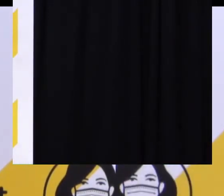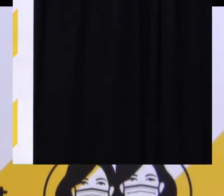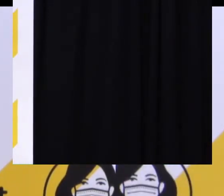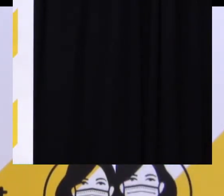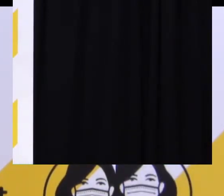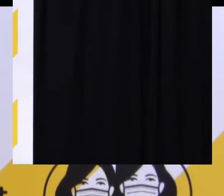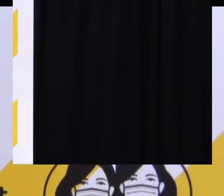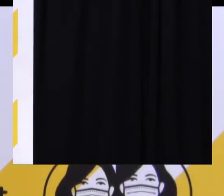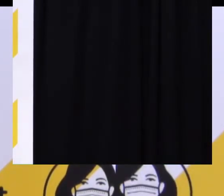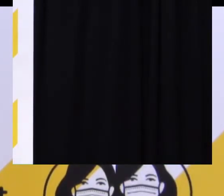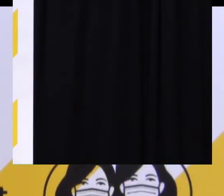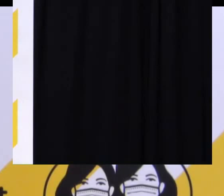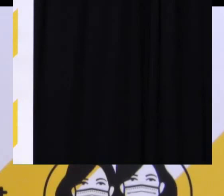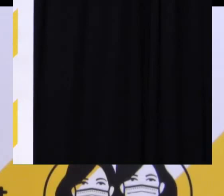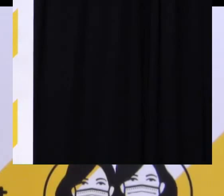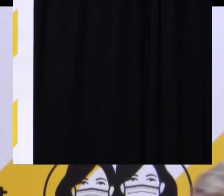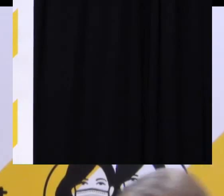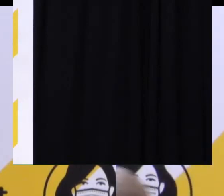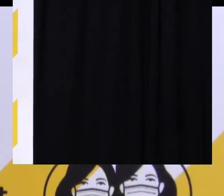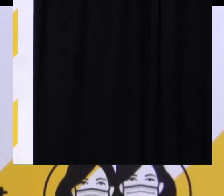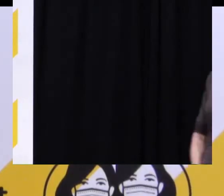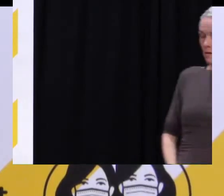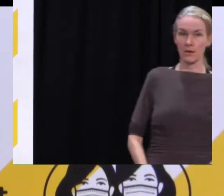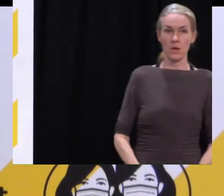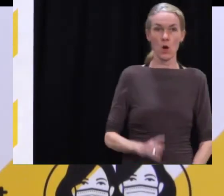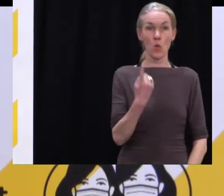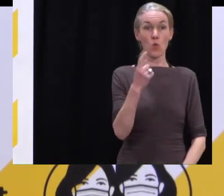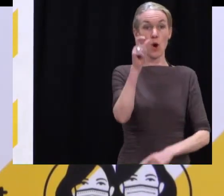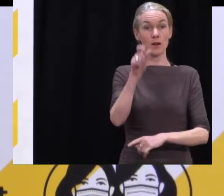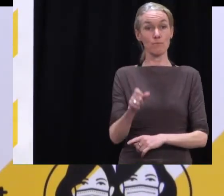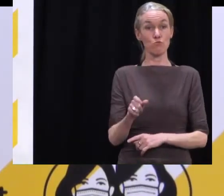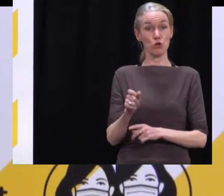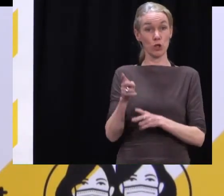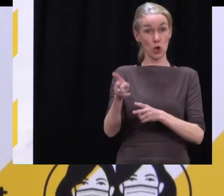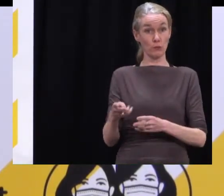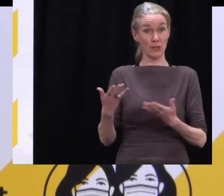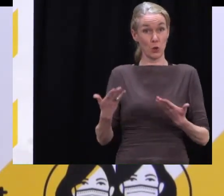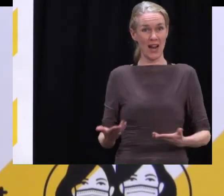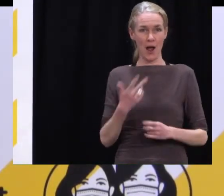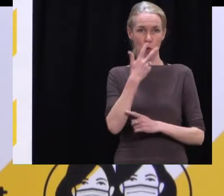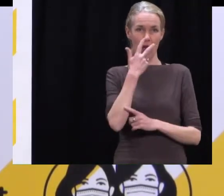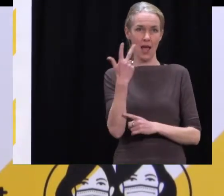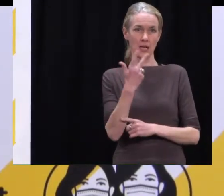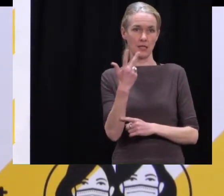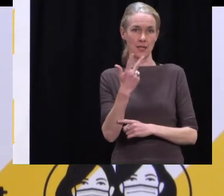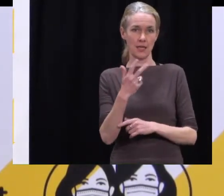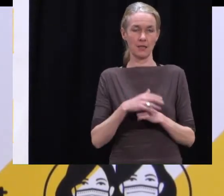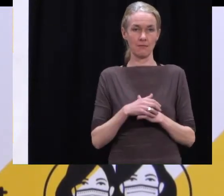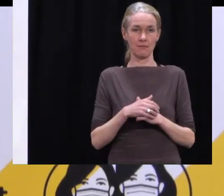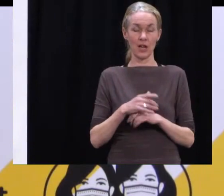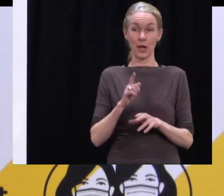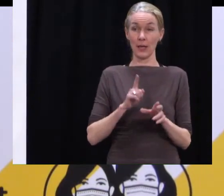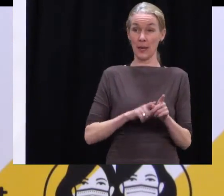ordinary New Zealanders. >> Ye. We have an 18-year-old in hospital